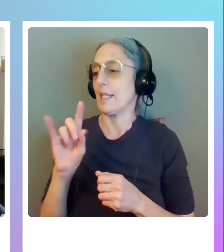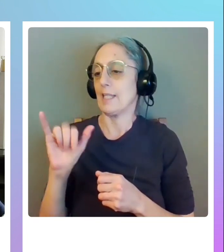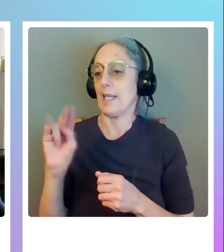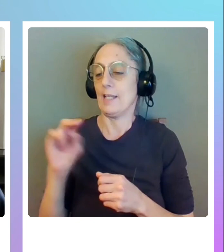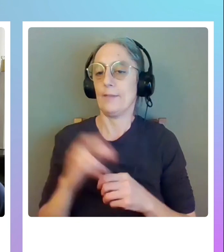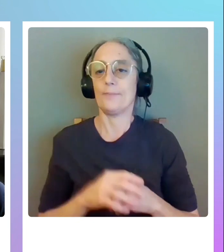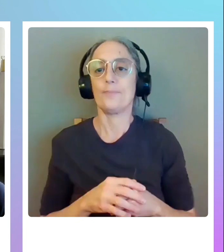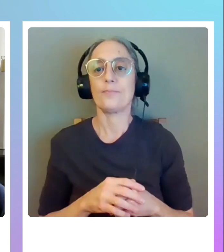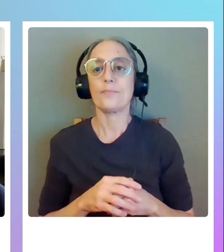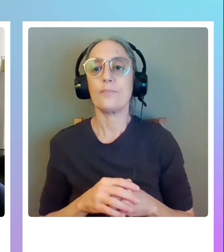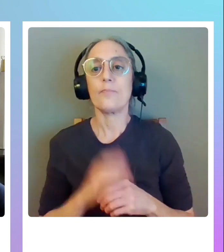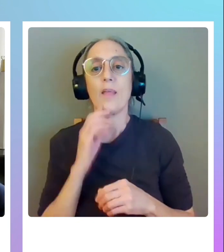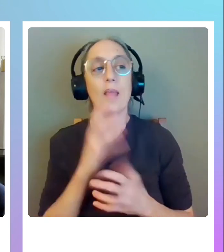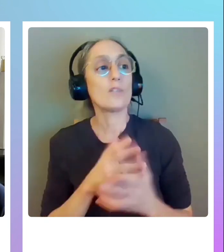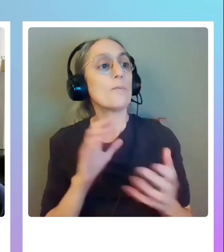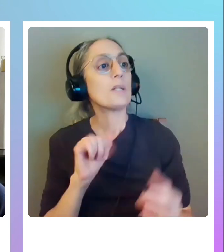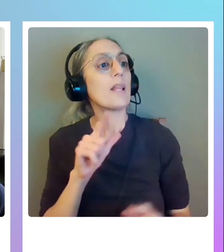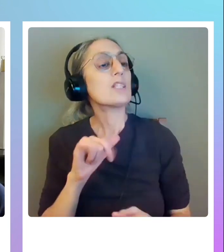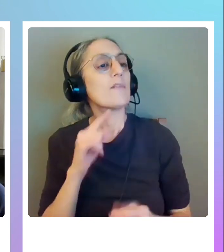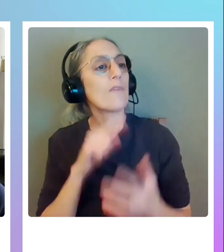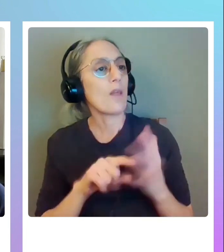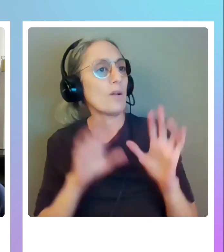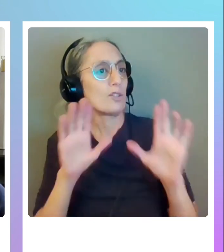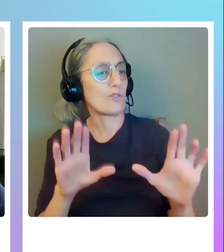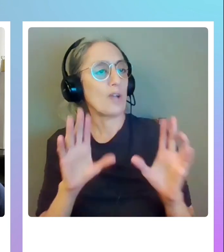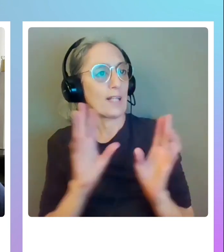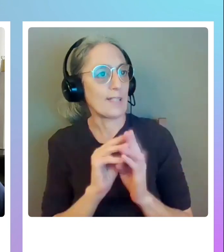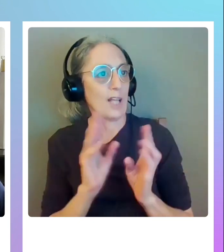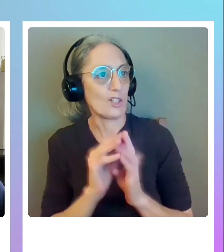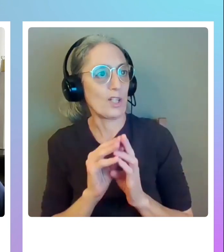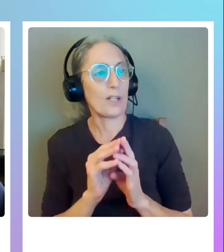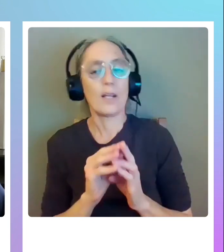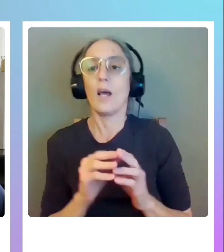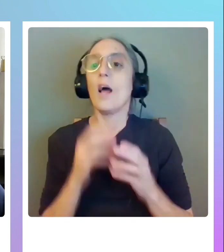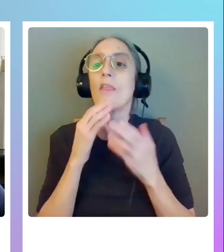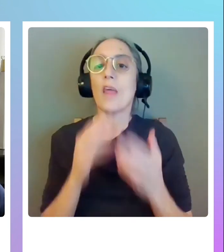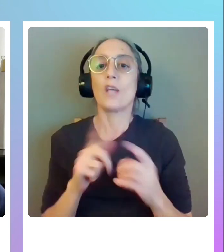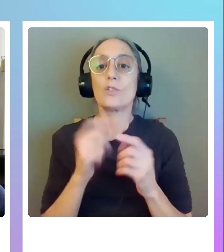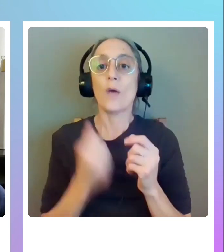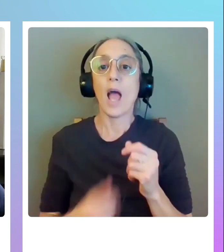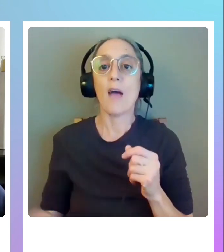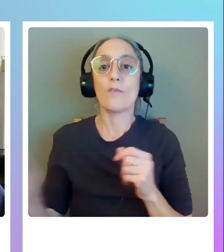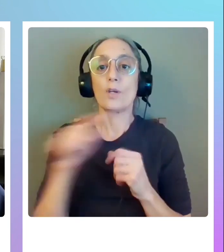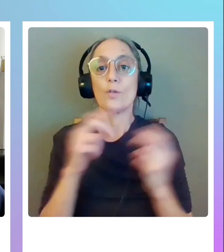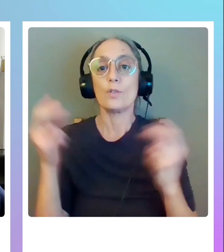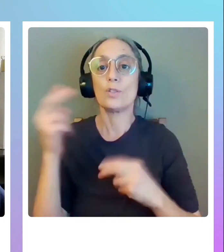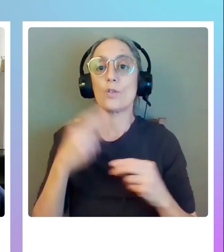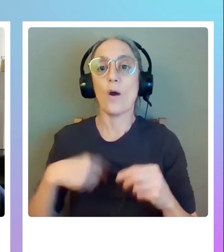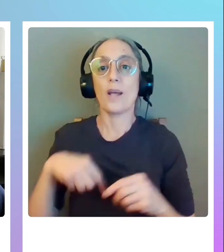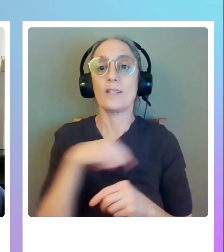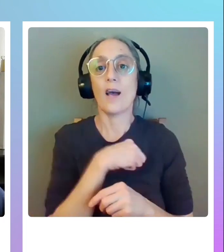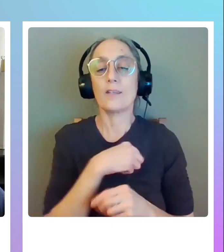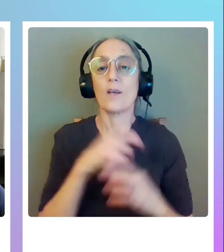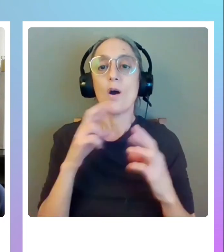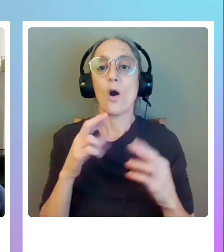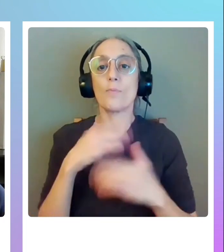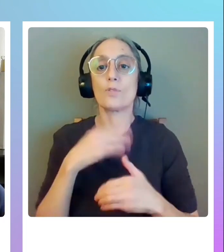Thank you so much, Alisha, for those great session and thank you to everyone who joined us. Hope you enjoy the rest of Axe-Con.